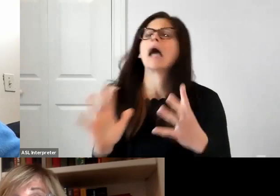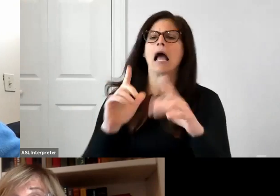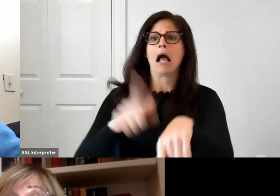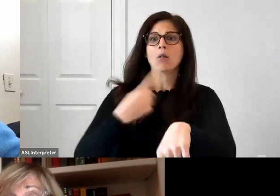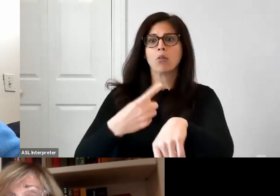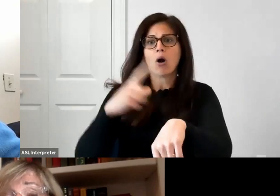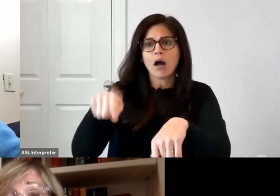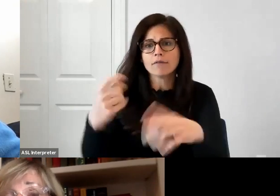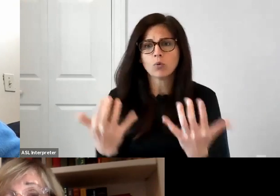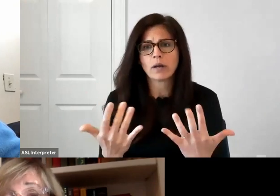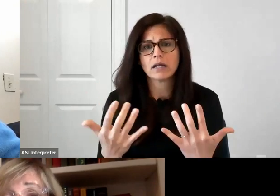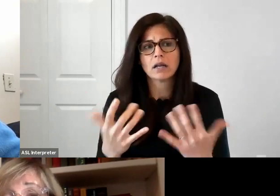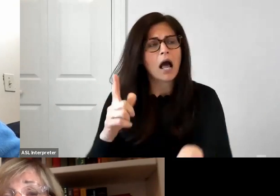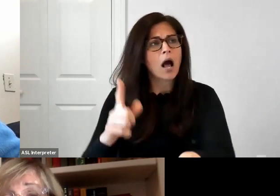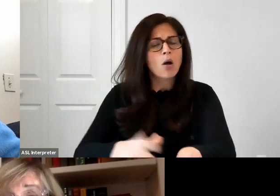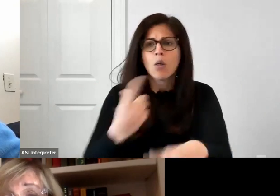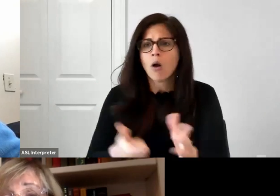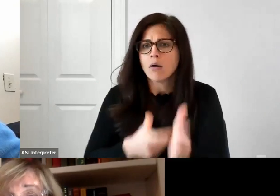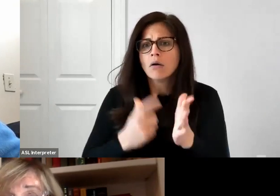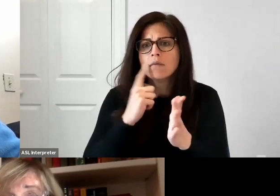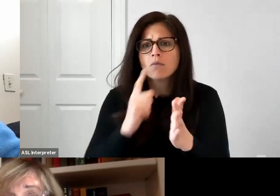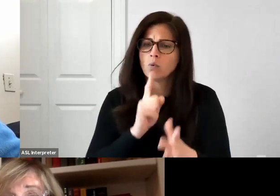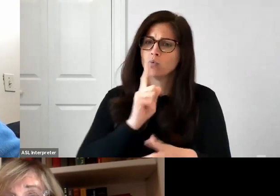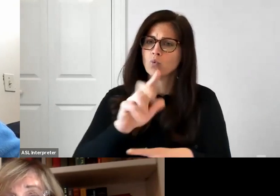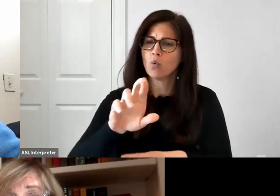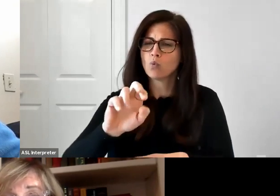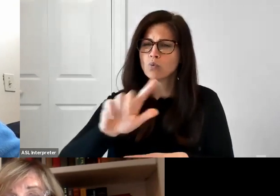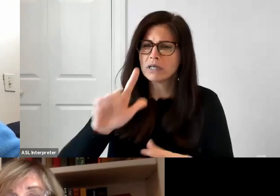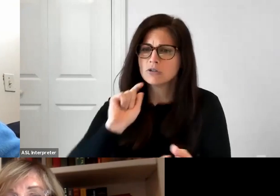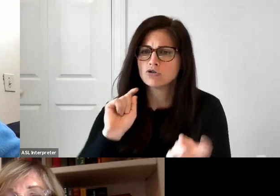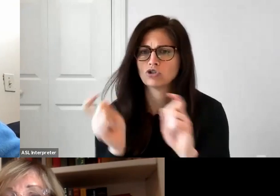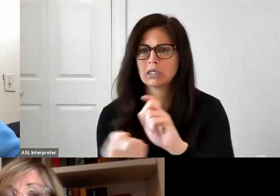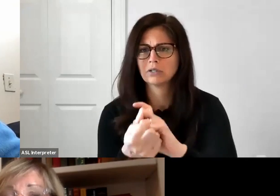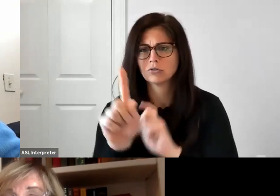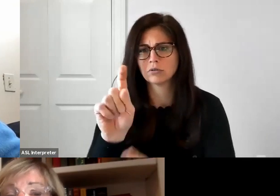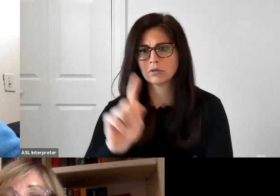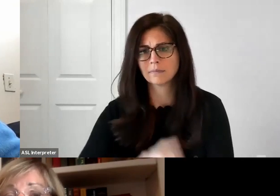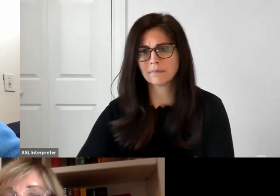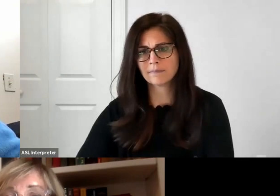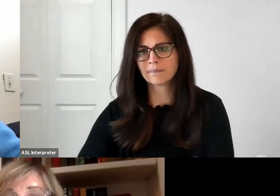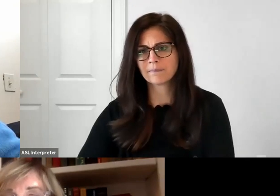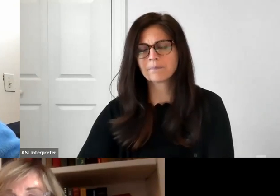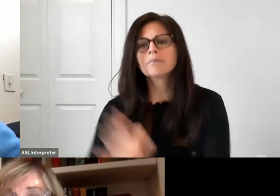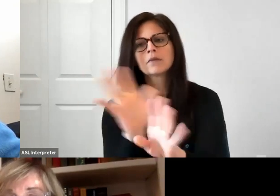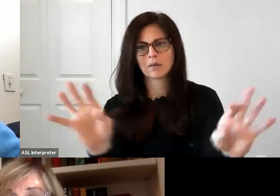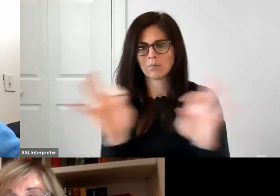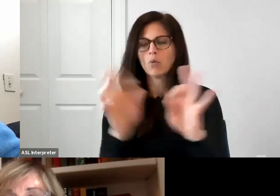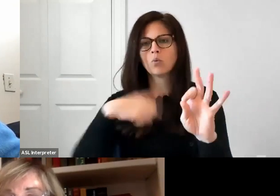How long will it take for real change? It is important that we're here today,